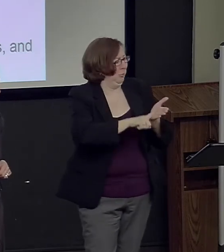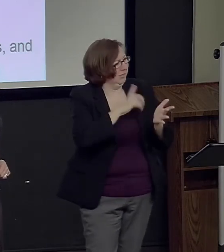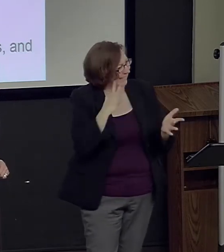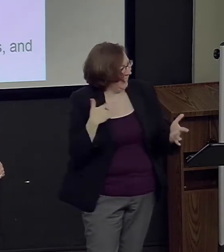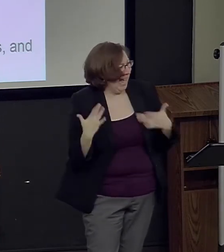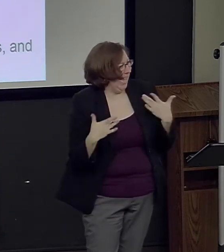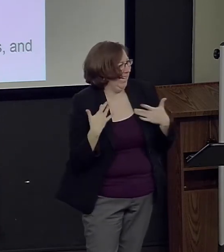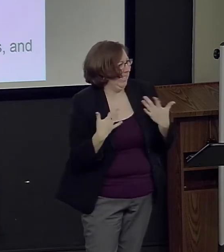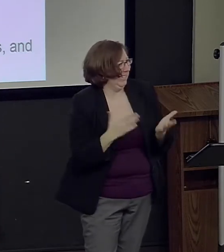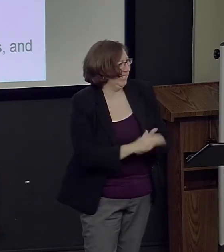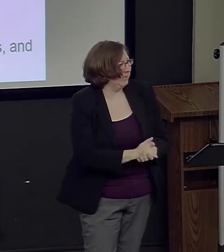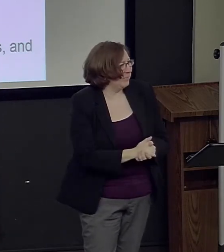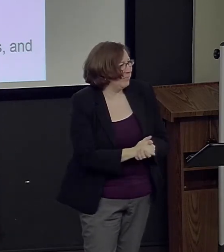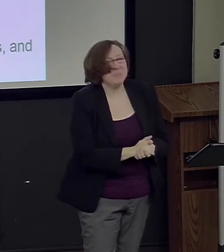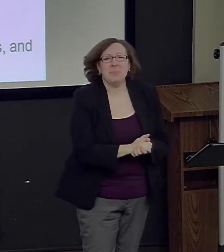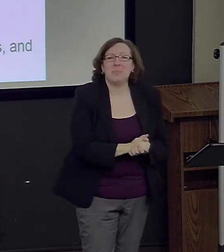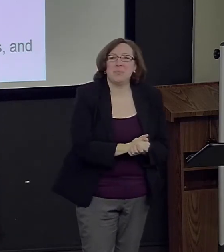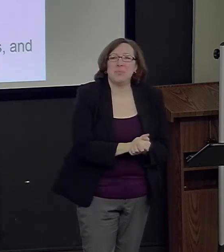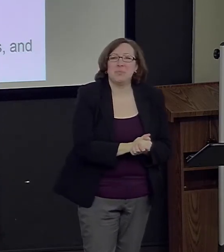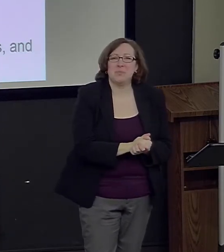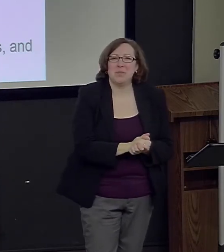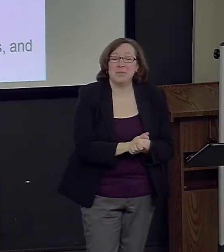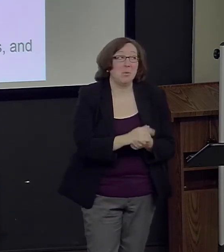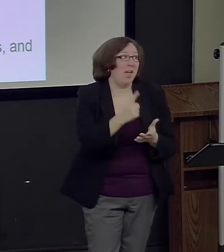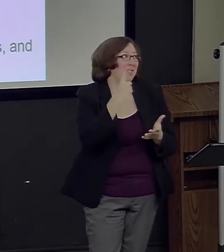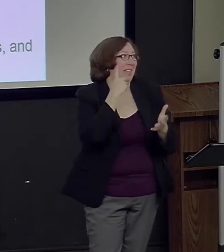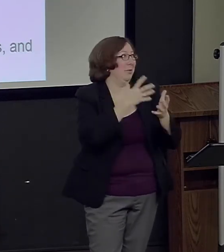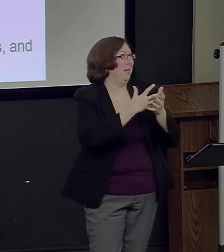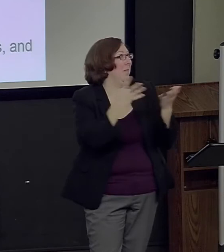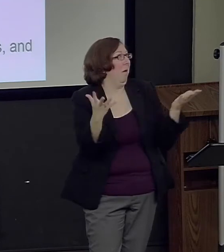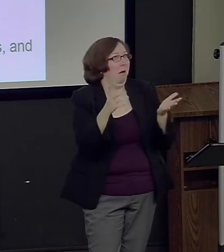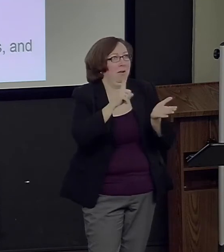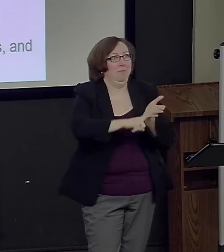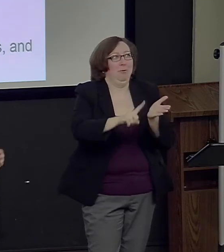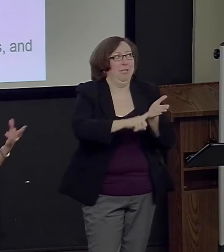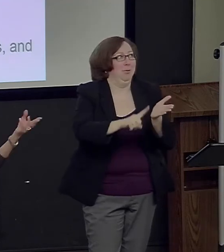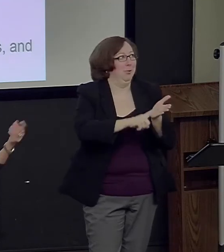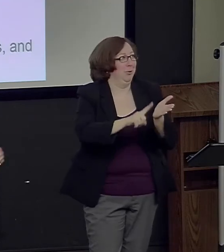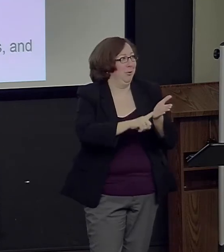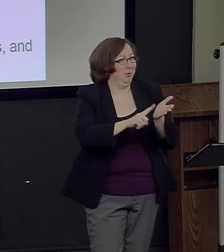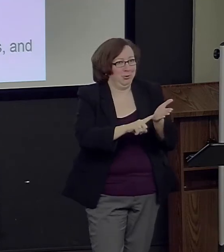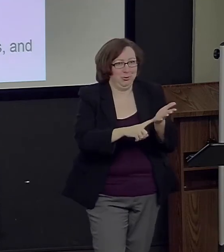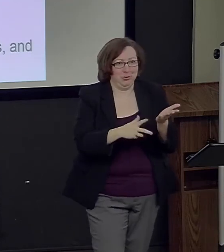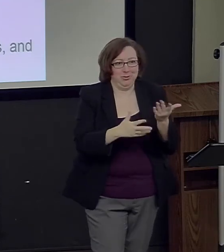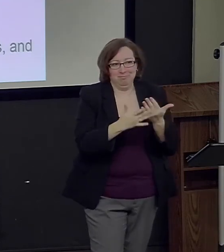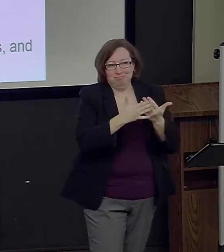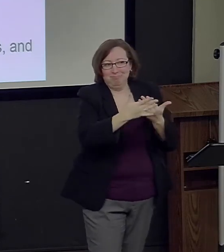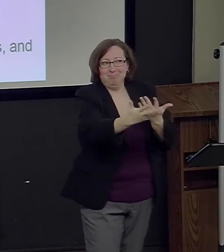So I think there's a lot ahead for us. That's a great question.